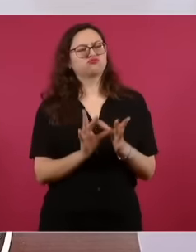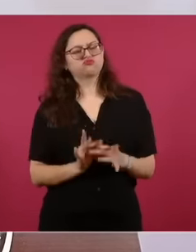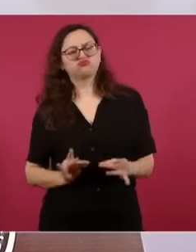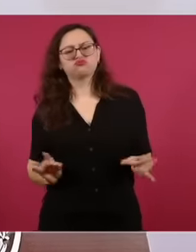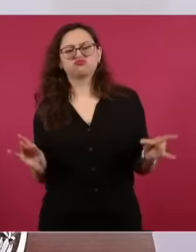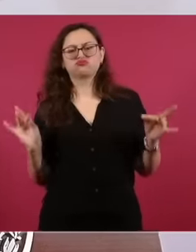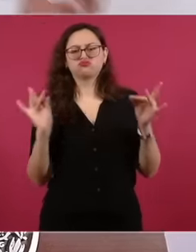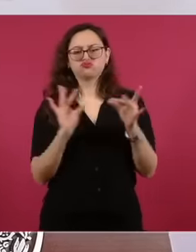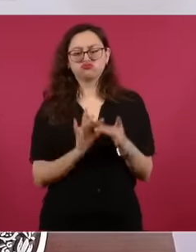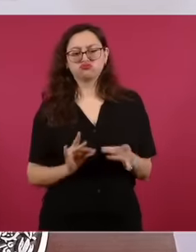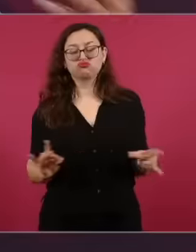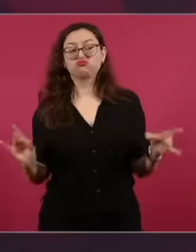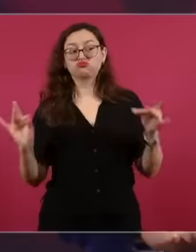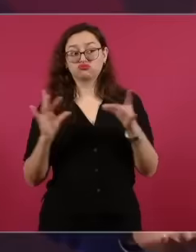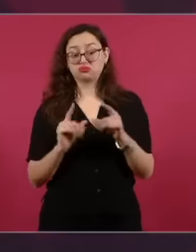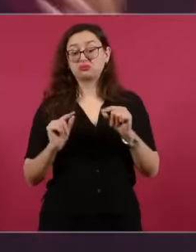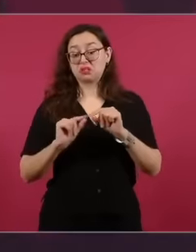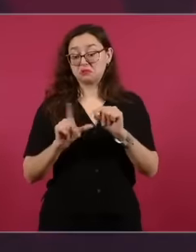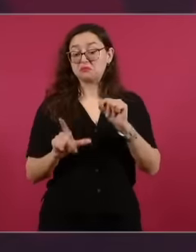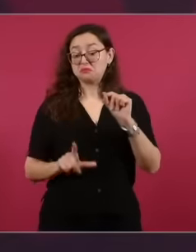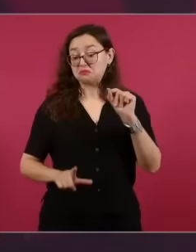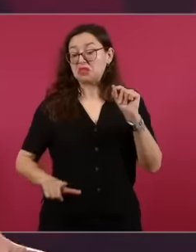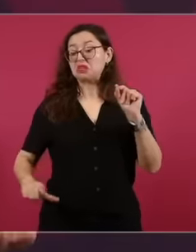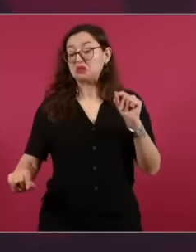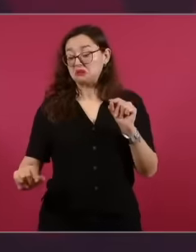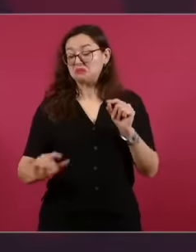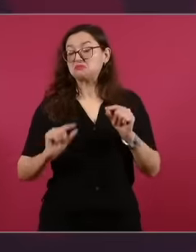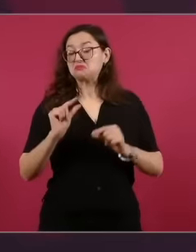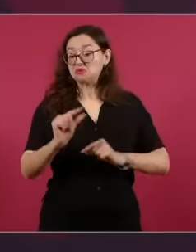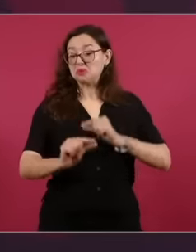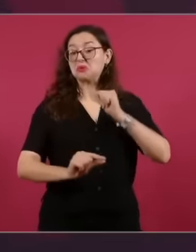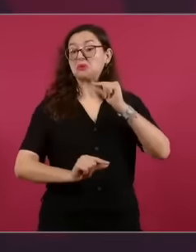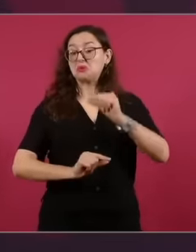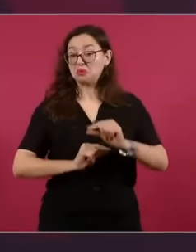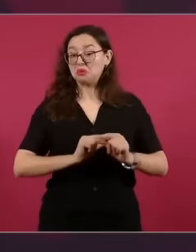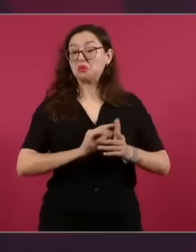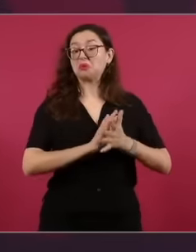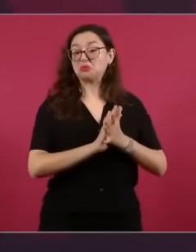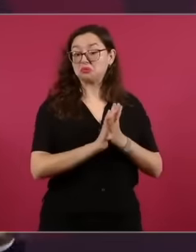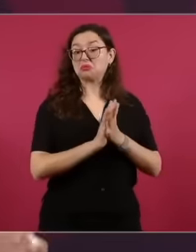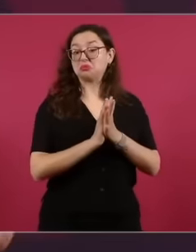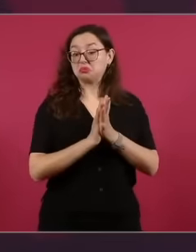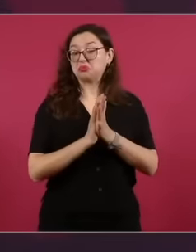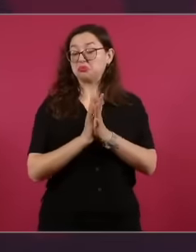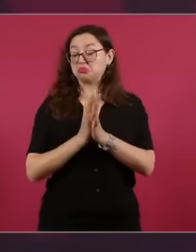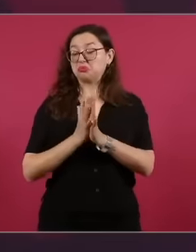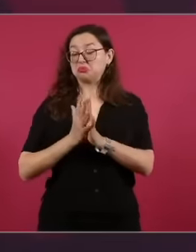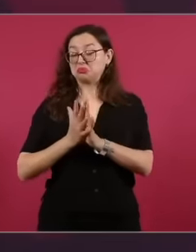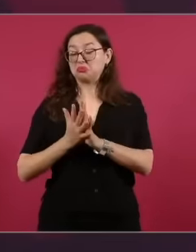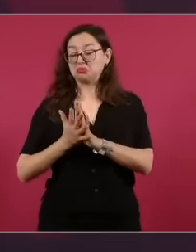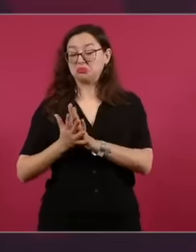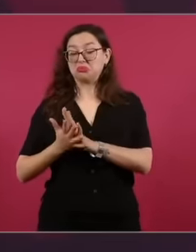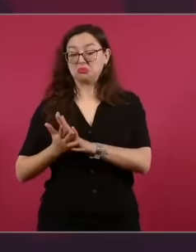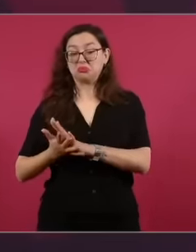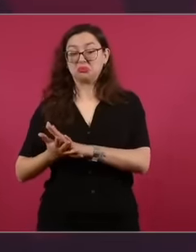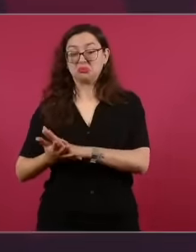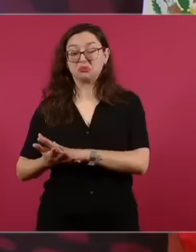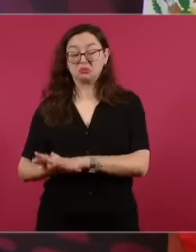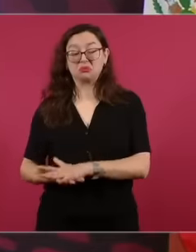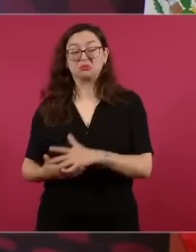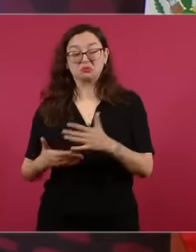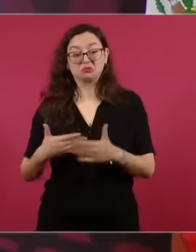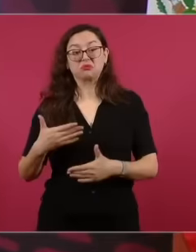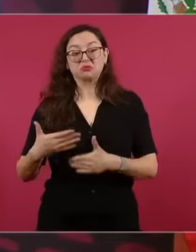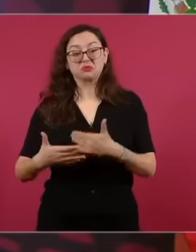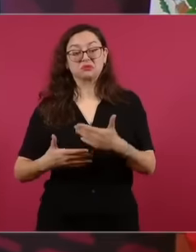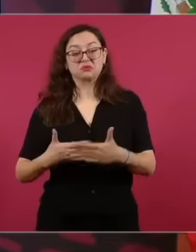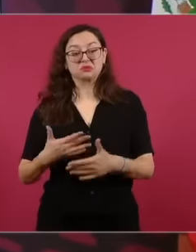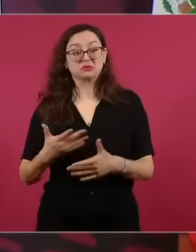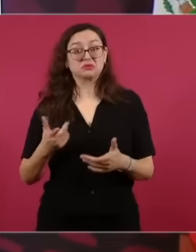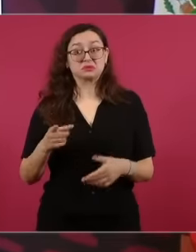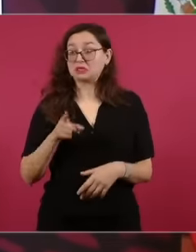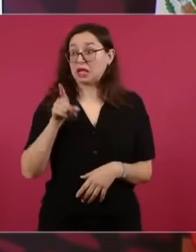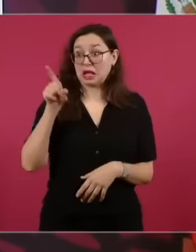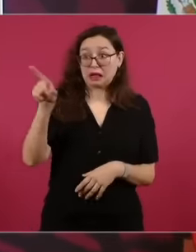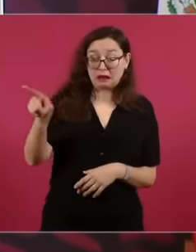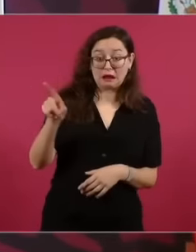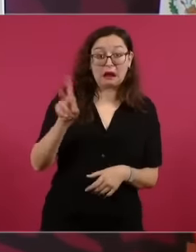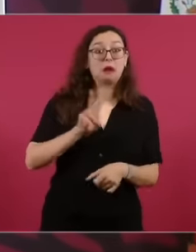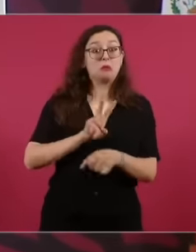how the sister Republic of Venezuela